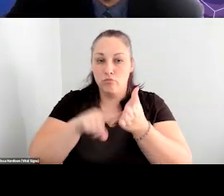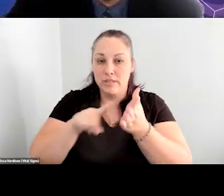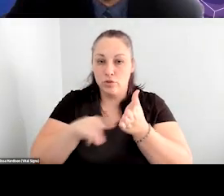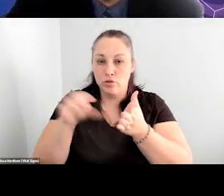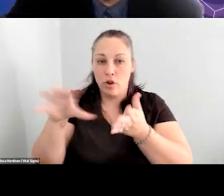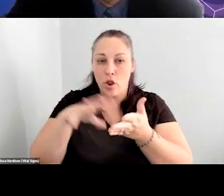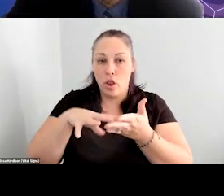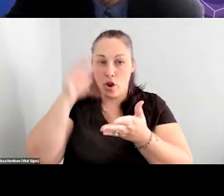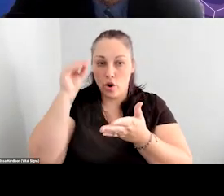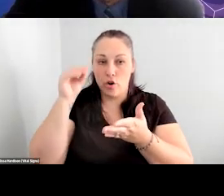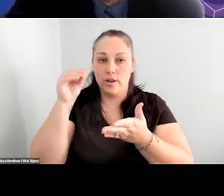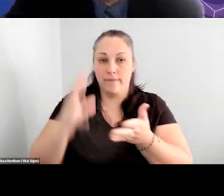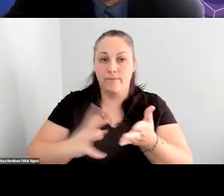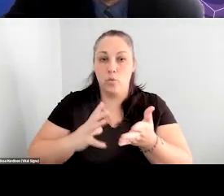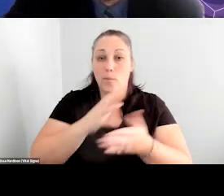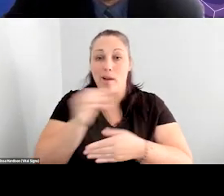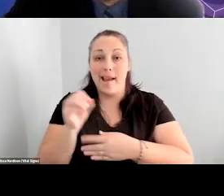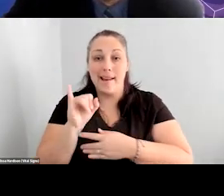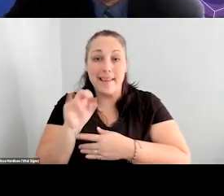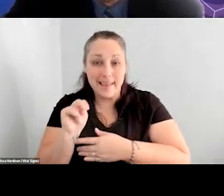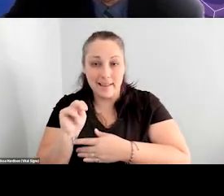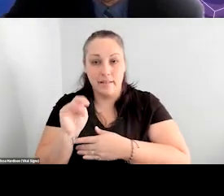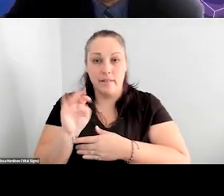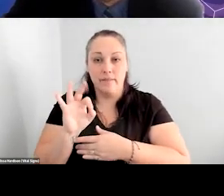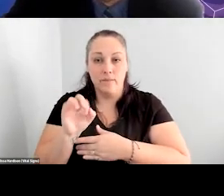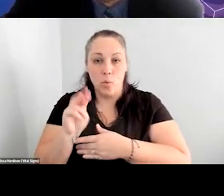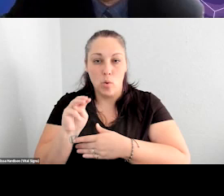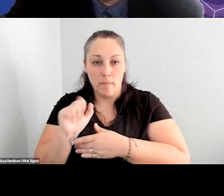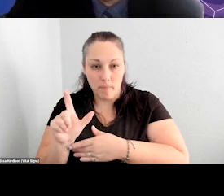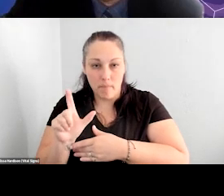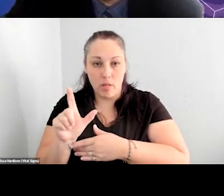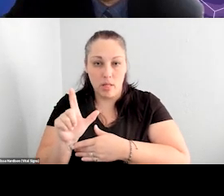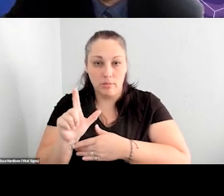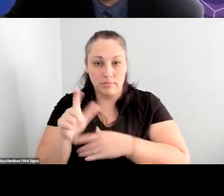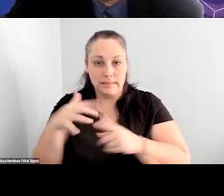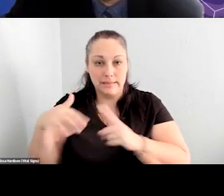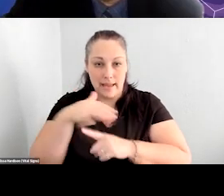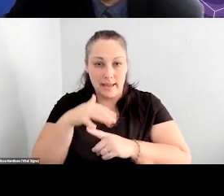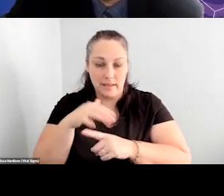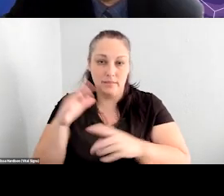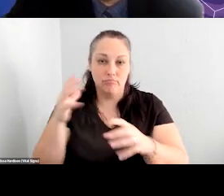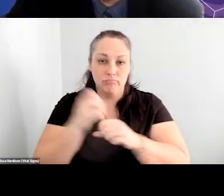DRL also funds work in the design, implementation, study of learning environments